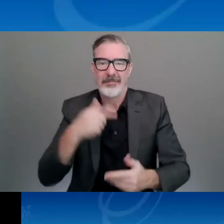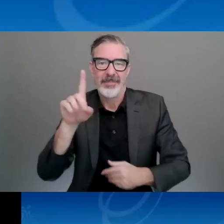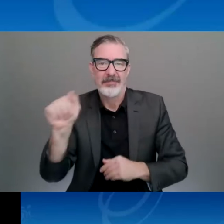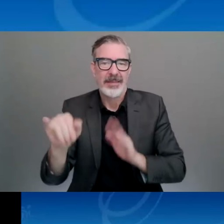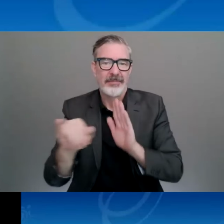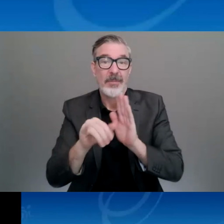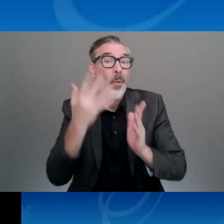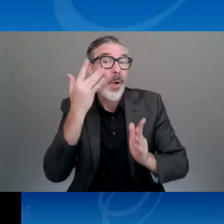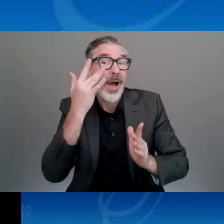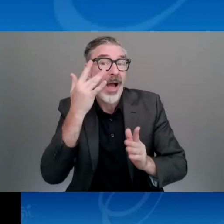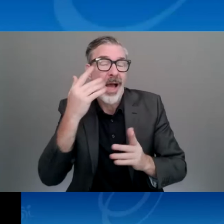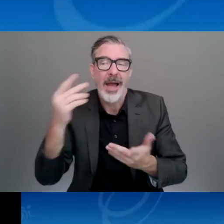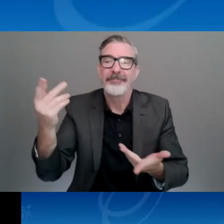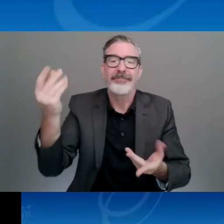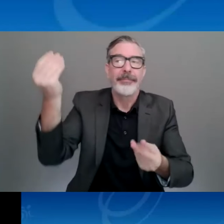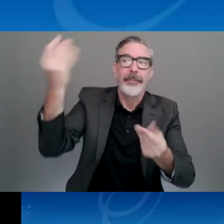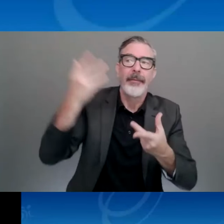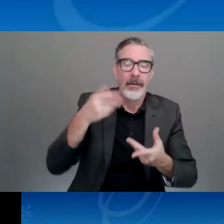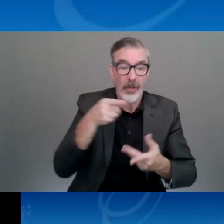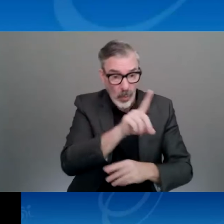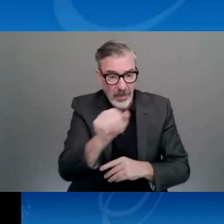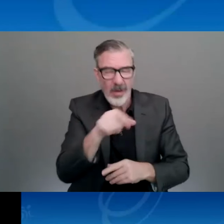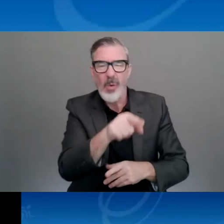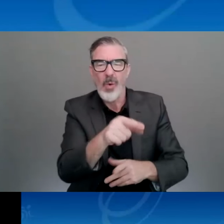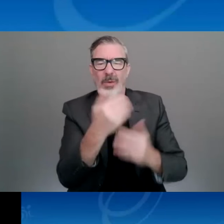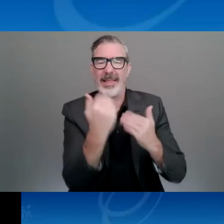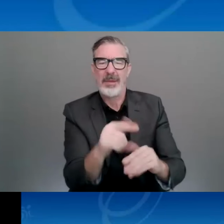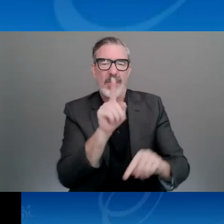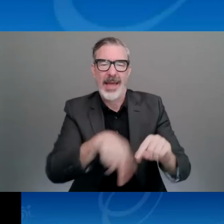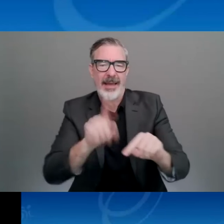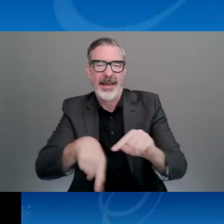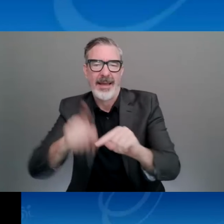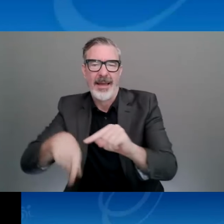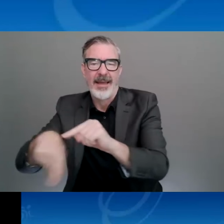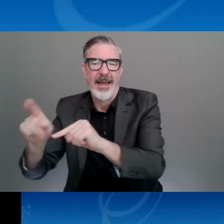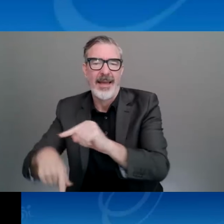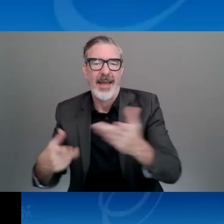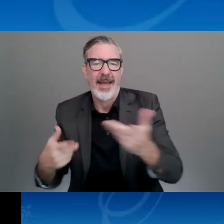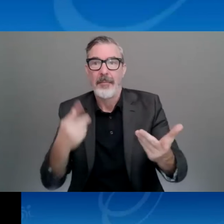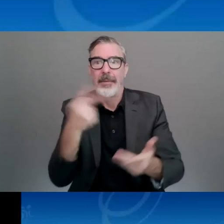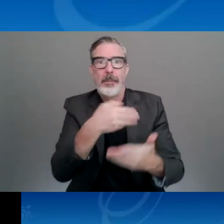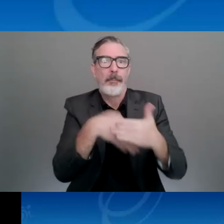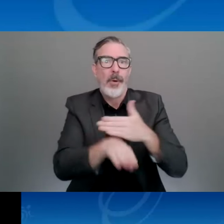their whole life, that they are different. They've been excluded for something that they were born with or something that happened to them later in life.